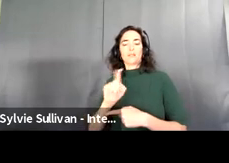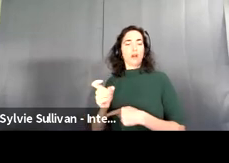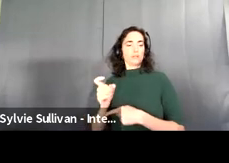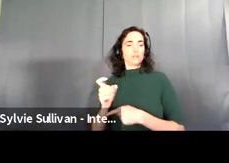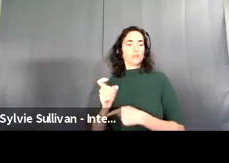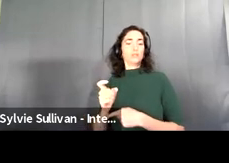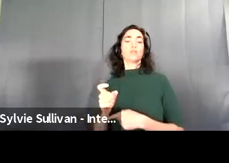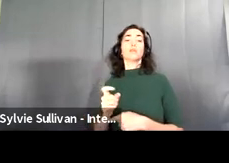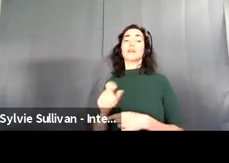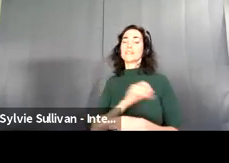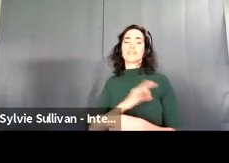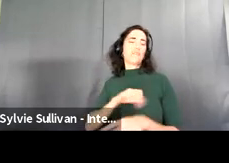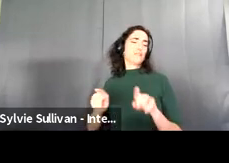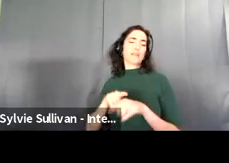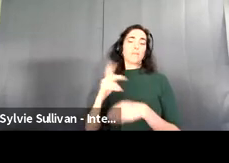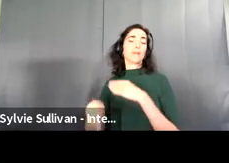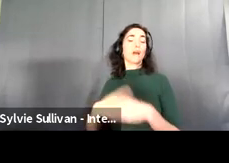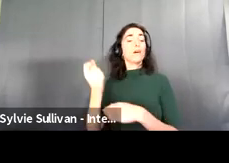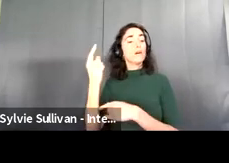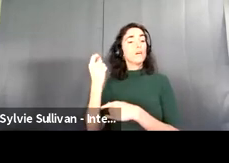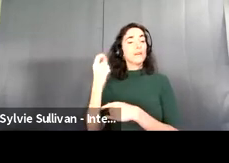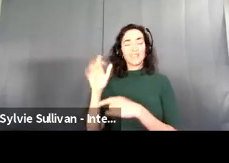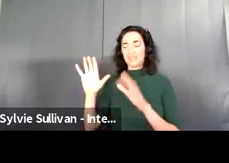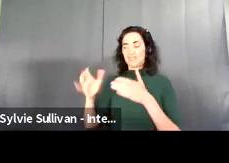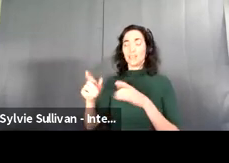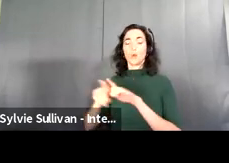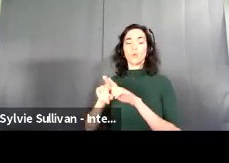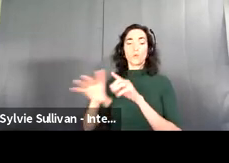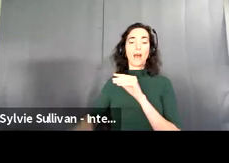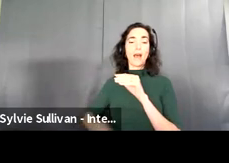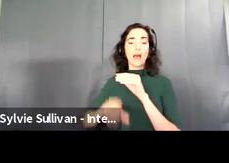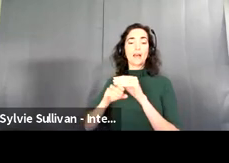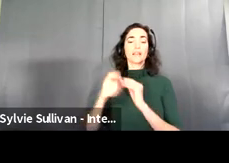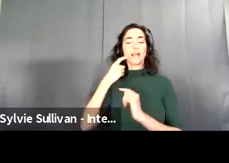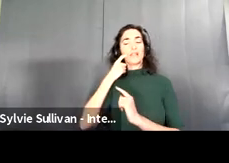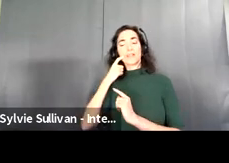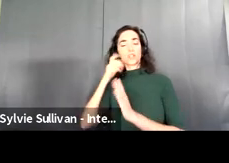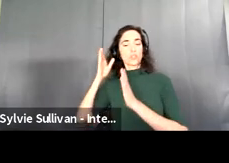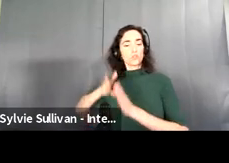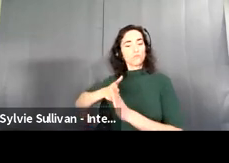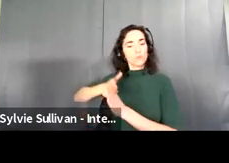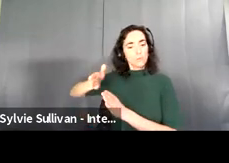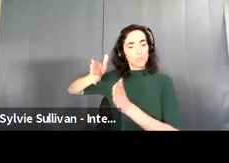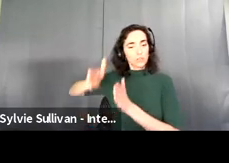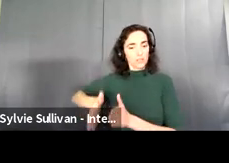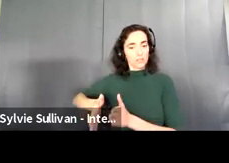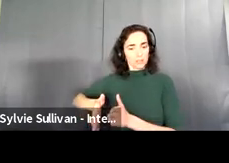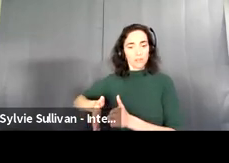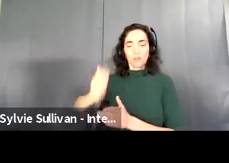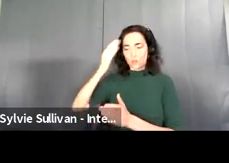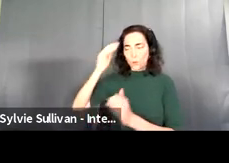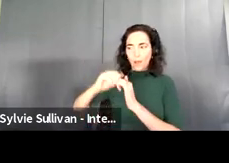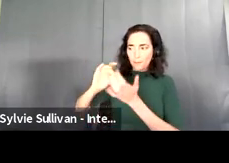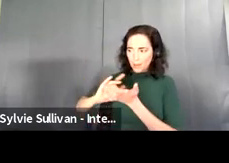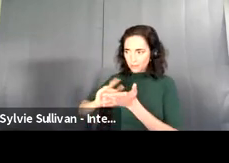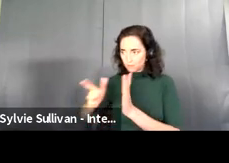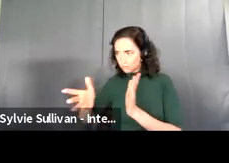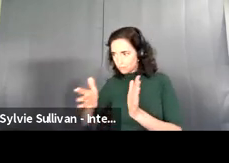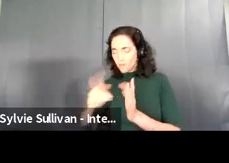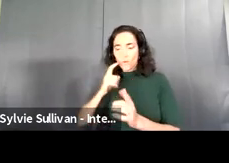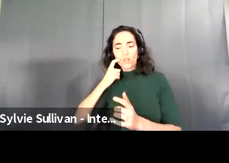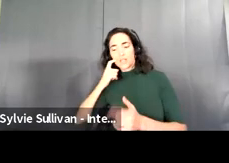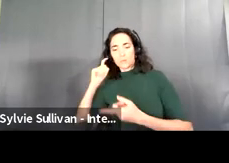We have the same type of staff over here except for on this unit we did have to add an addiction knowledge is that specializes in Addiction Medicine.